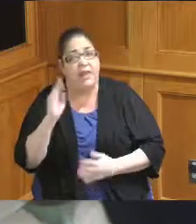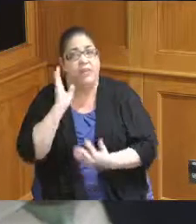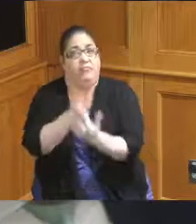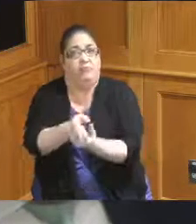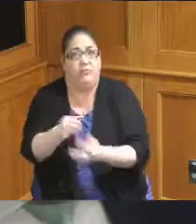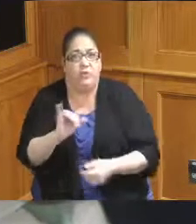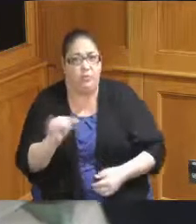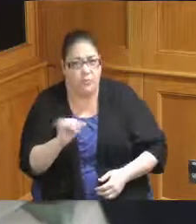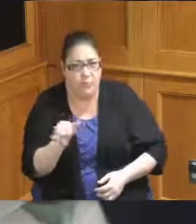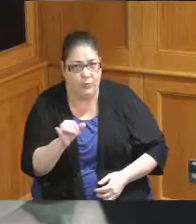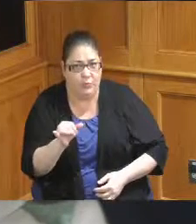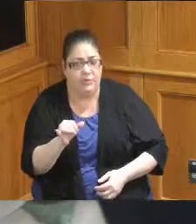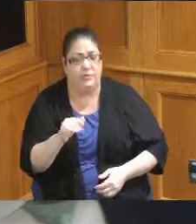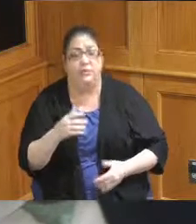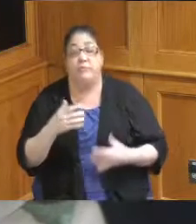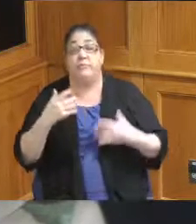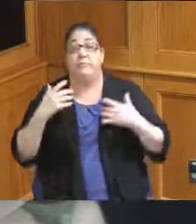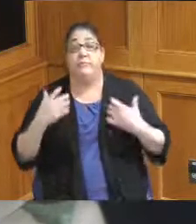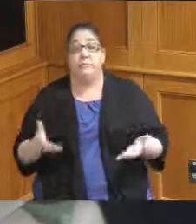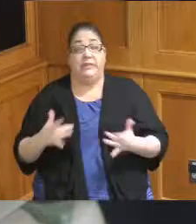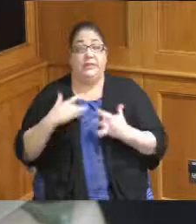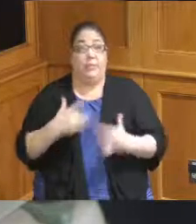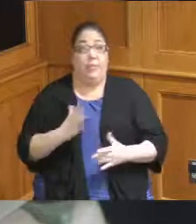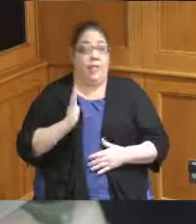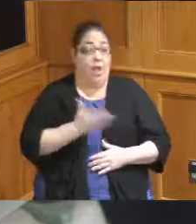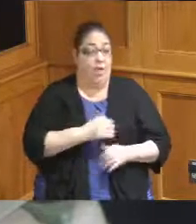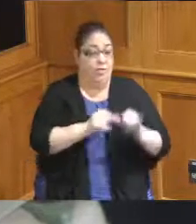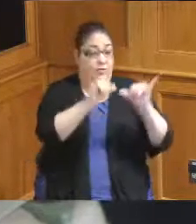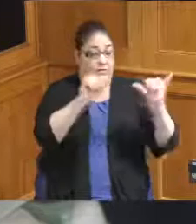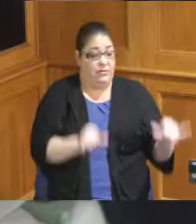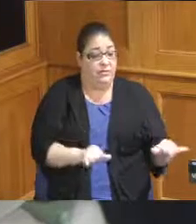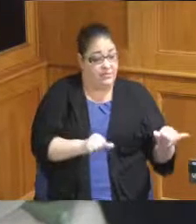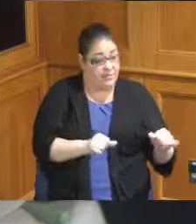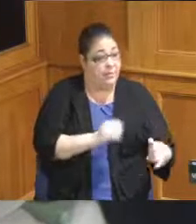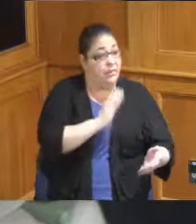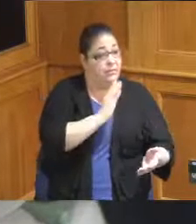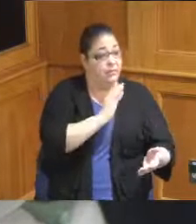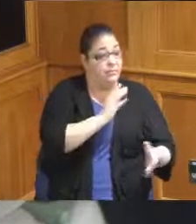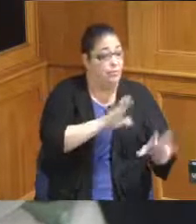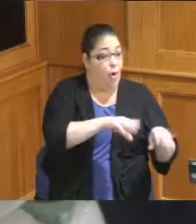normally if if our system is out things roll to the city and vice versa so we got we have that